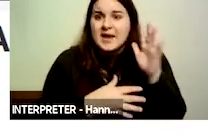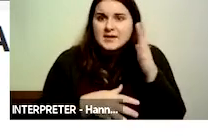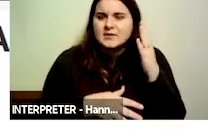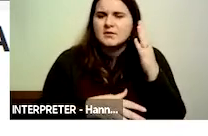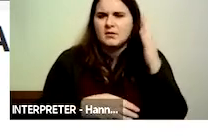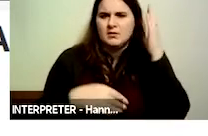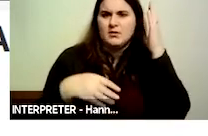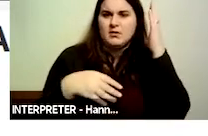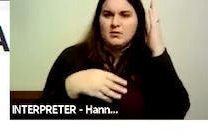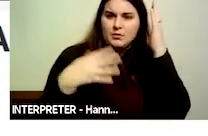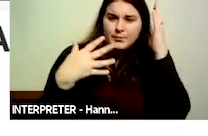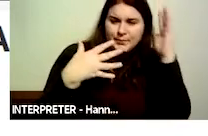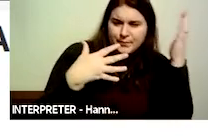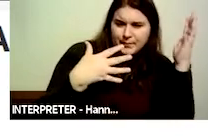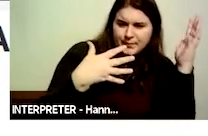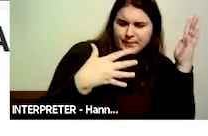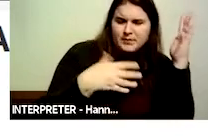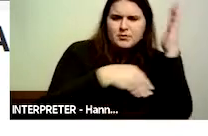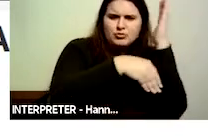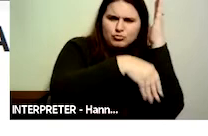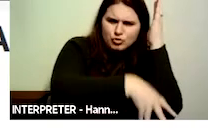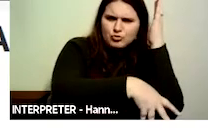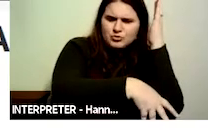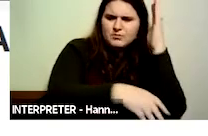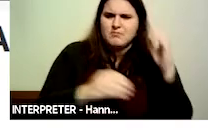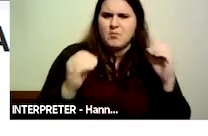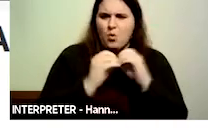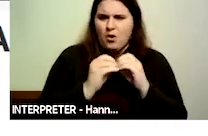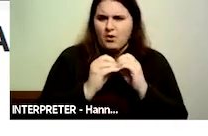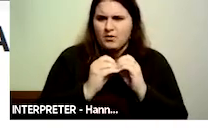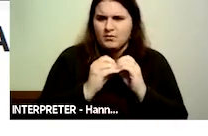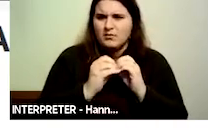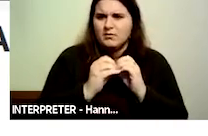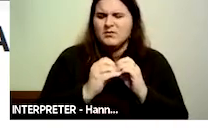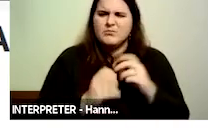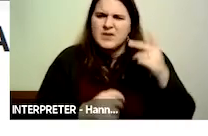Ben Woelk: You'll see pictures of trees on the edges of cliffs by the ocean or something